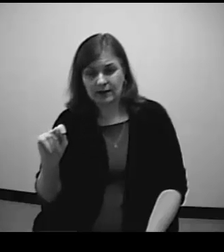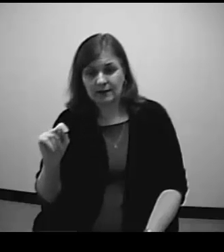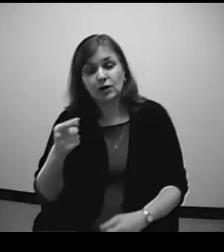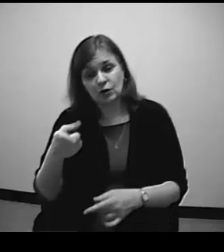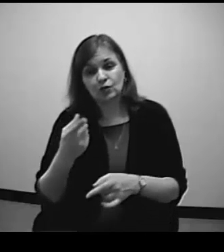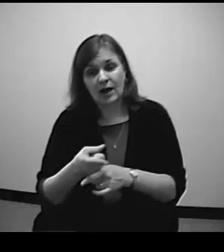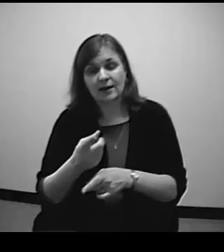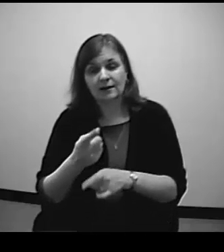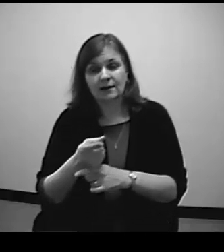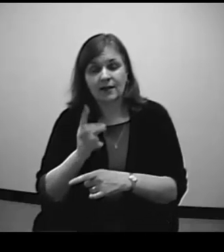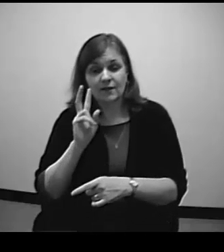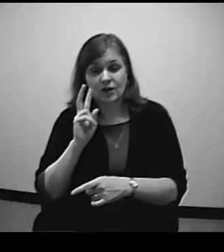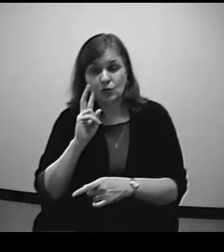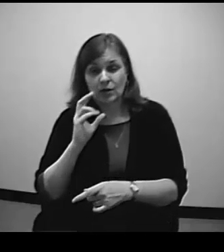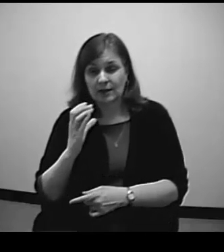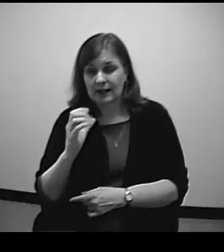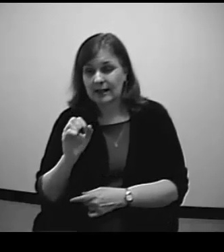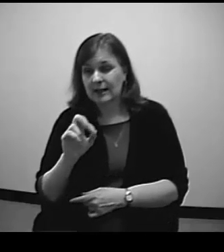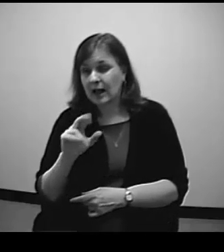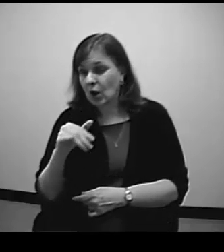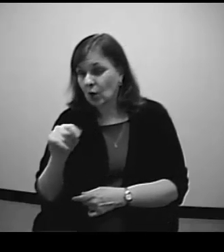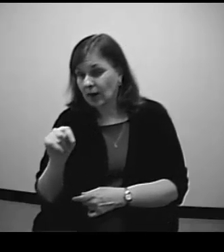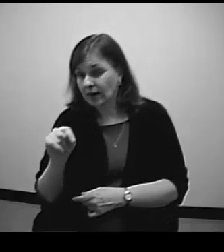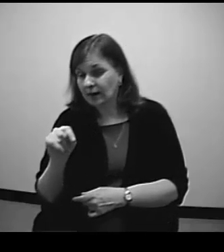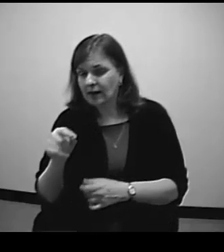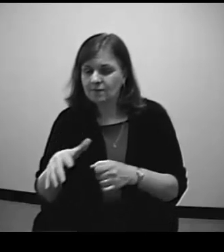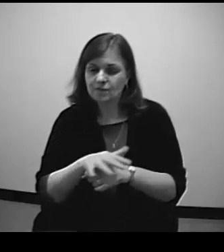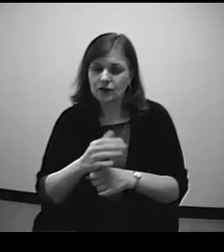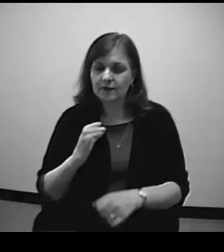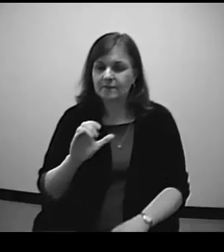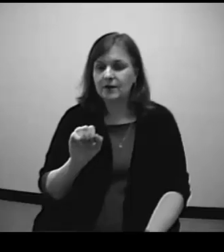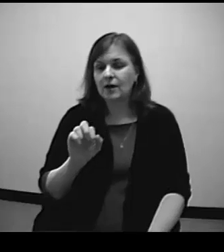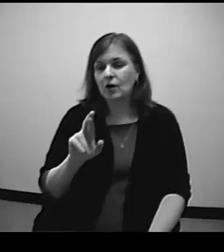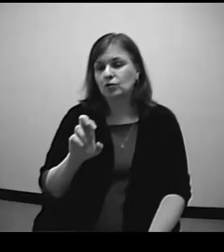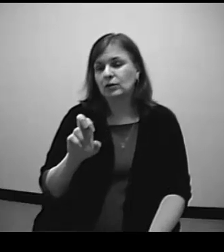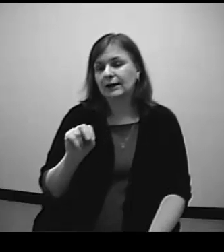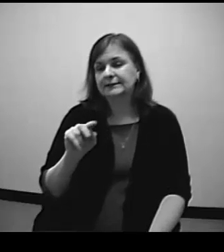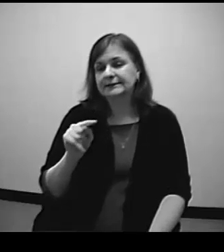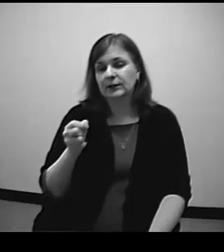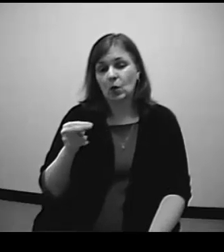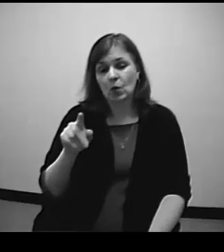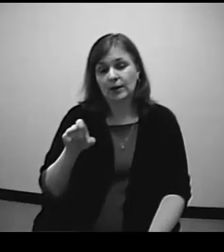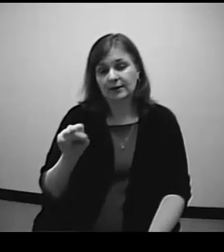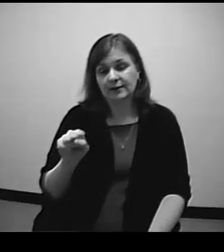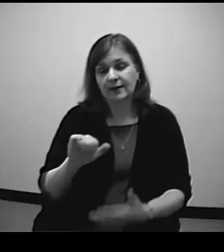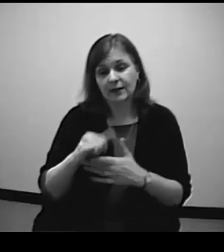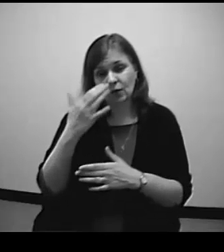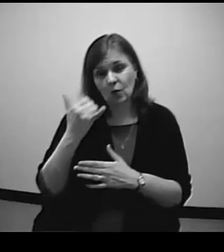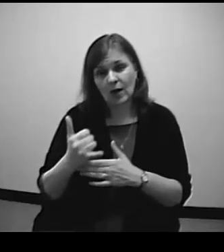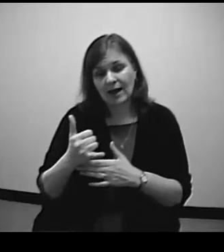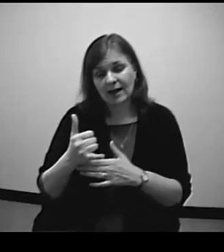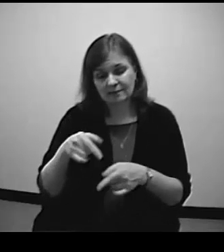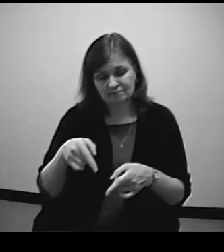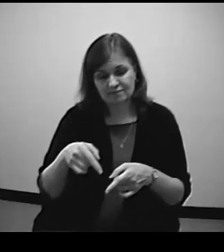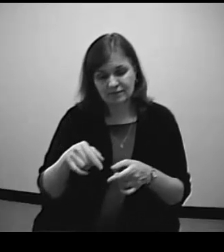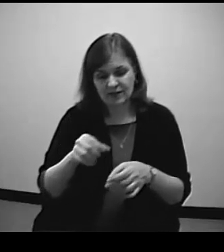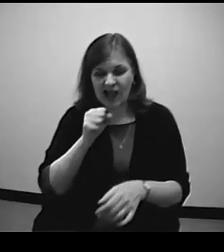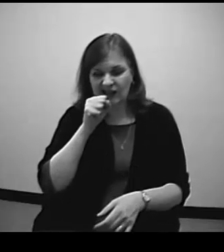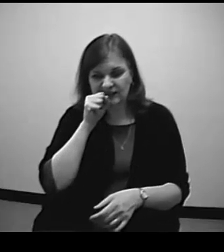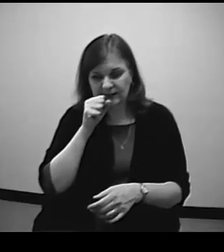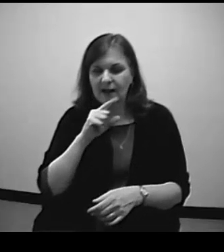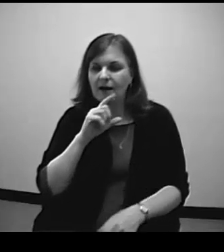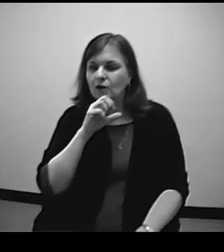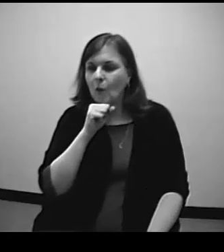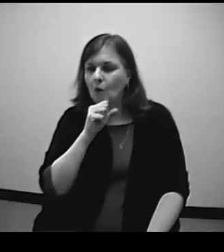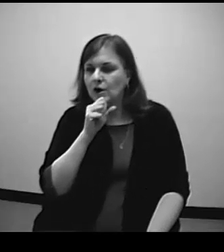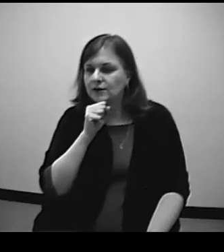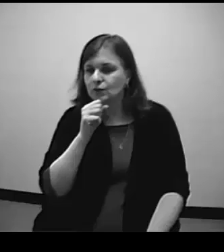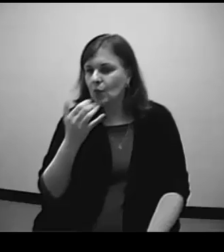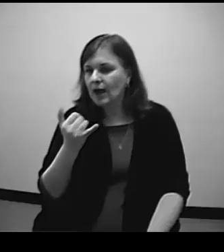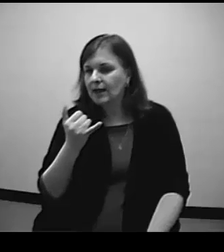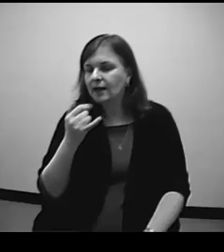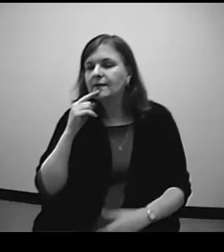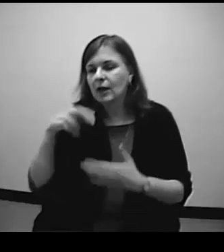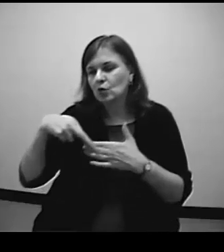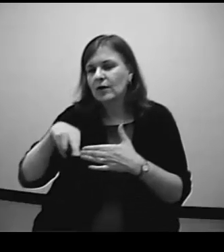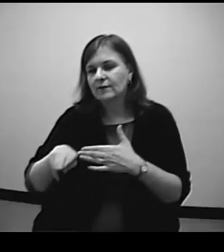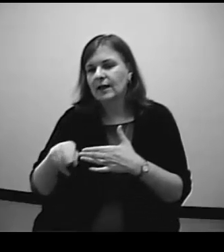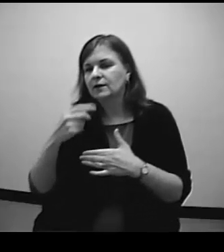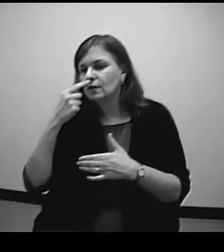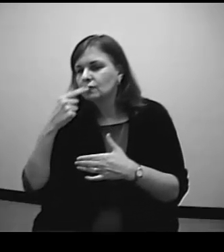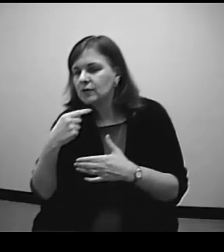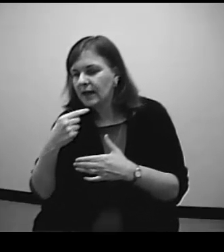you would be right - carrots are full of carotenoids that is why we see them is being orange their reflecting red and orange